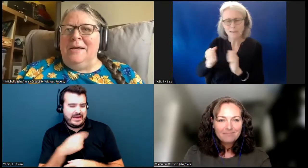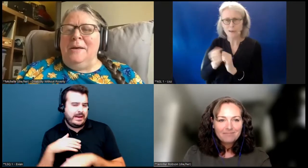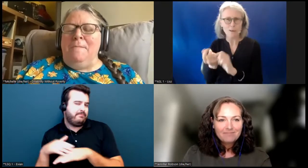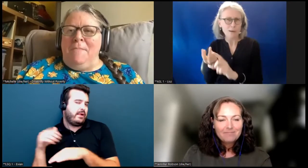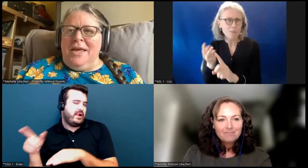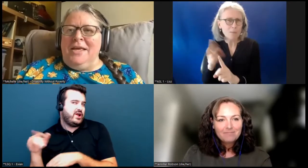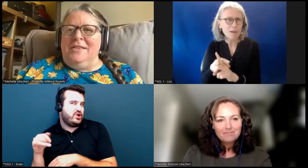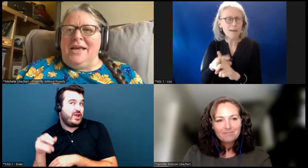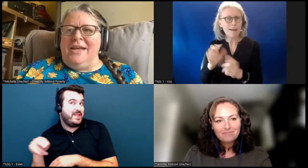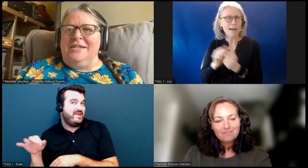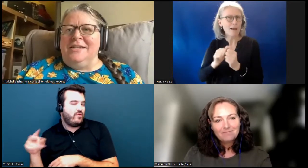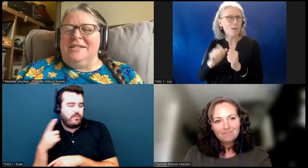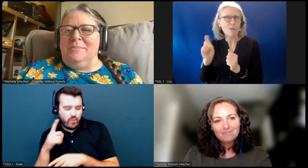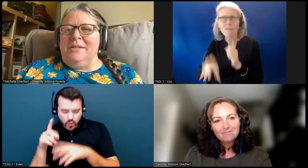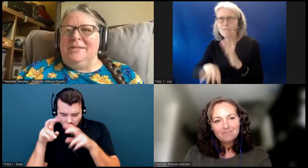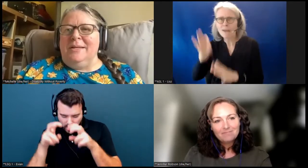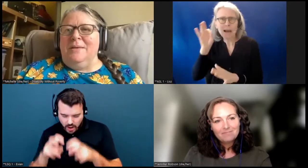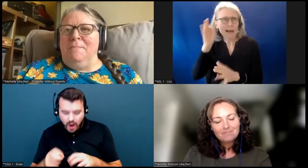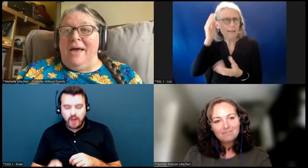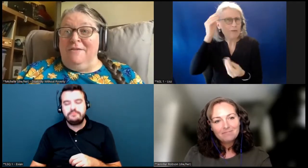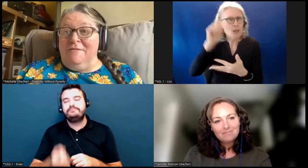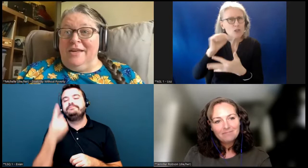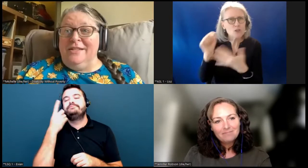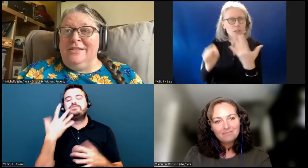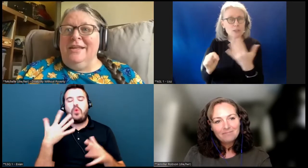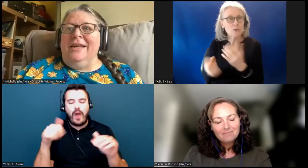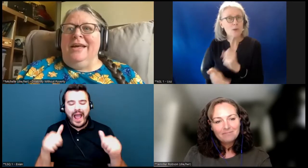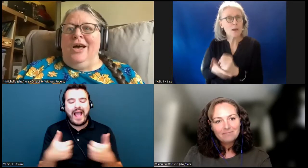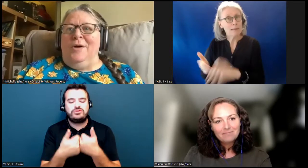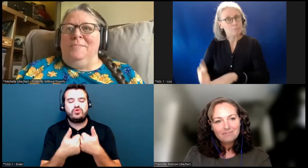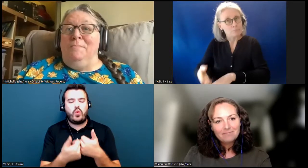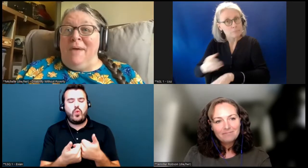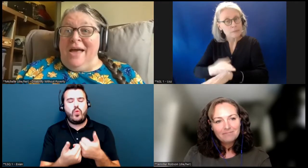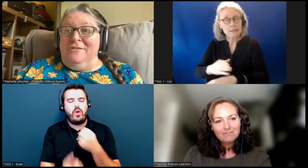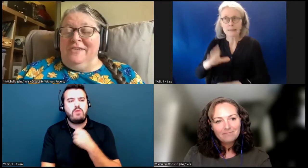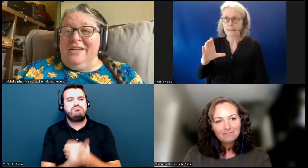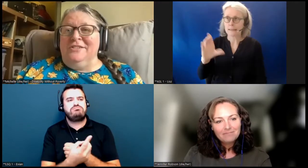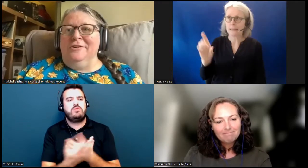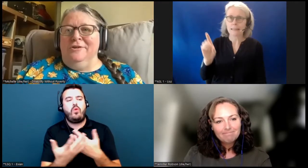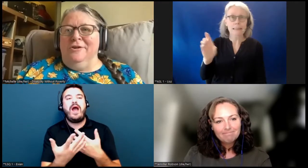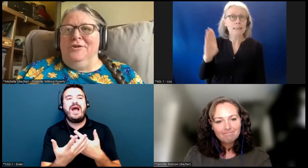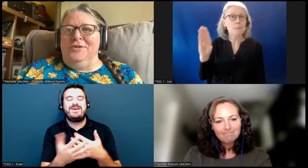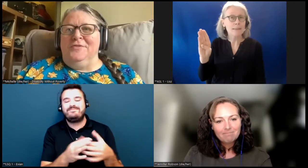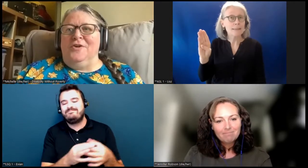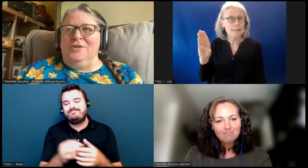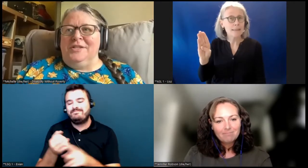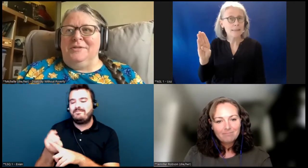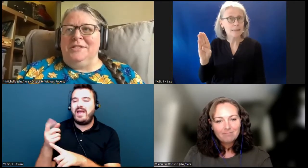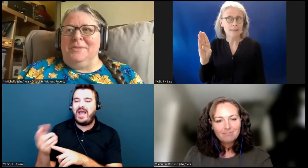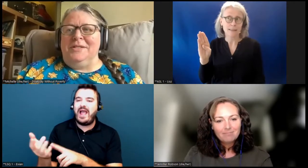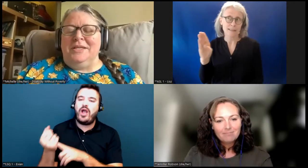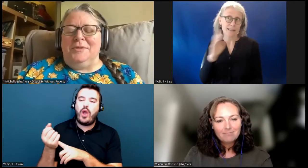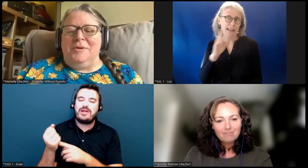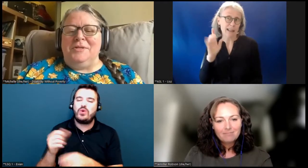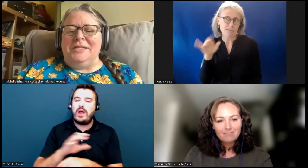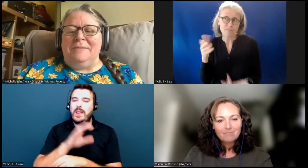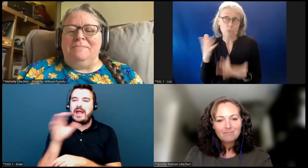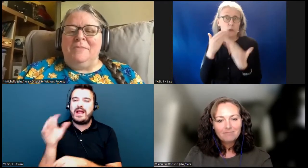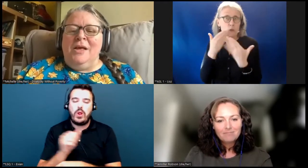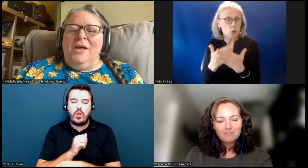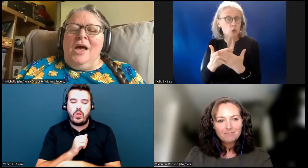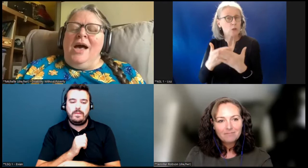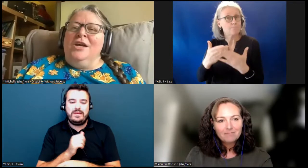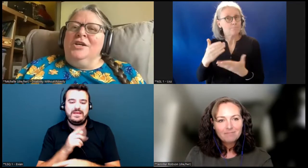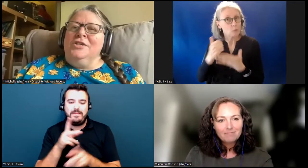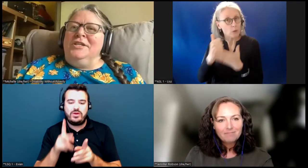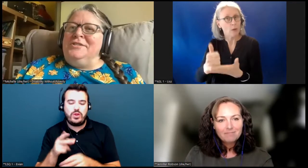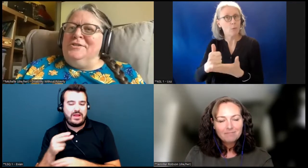BEHIND MAKING THE CANADA DISABILITY BENEFIT BENEFIT ALL OF THE DISABILITY COMMUNITY. SHE'S